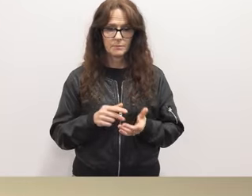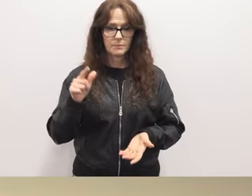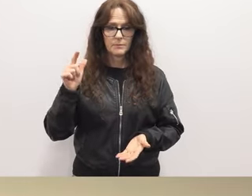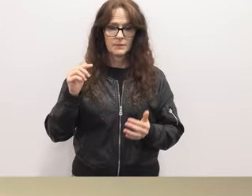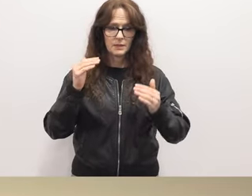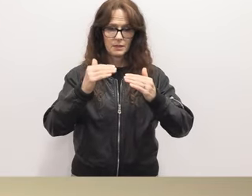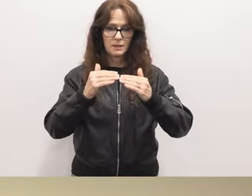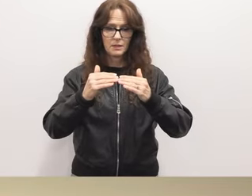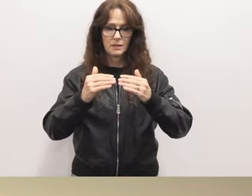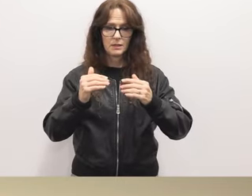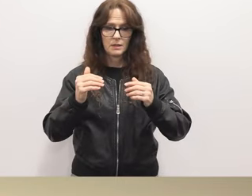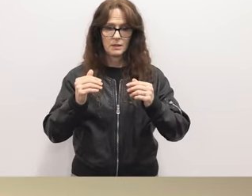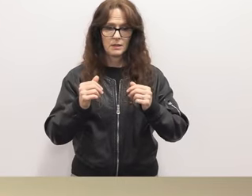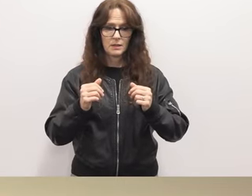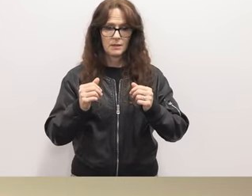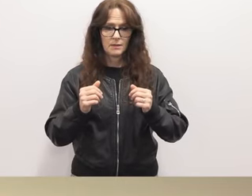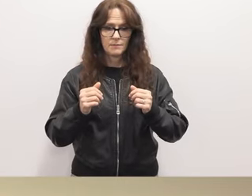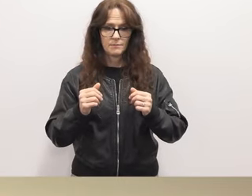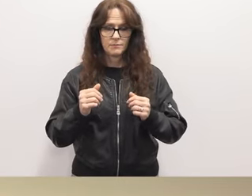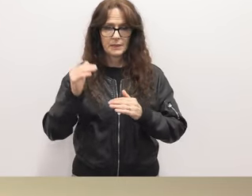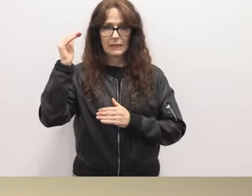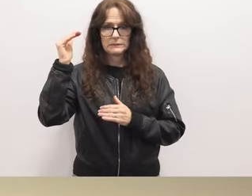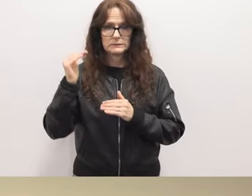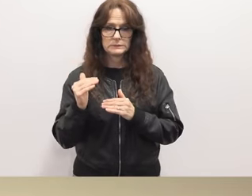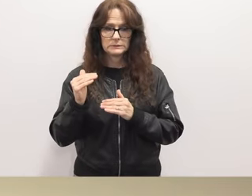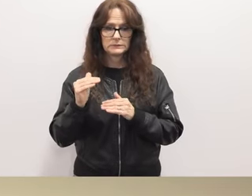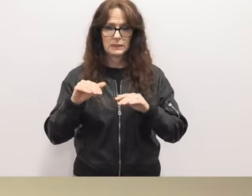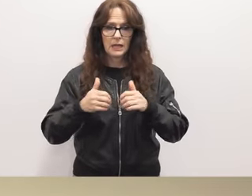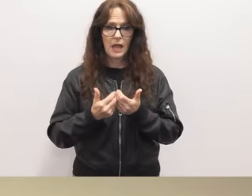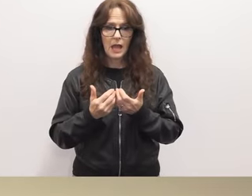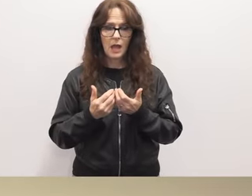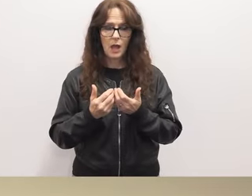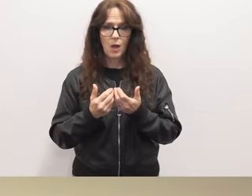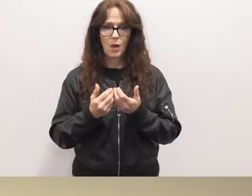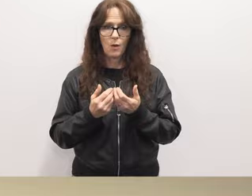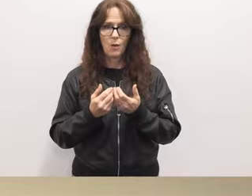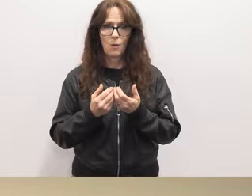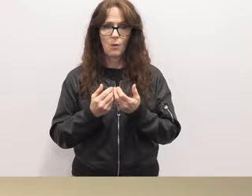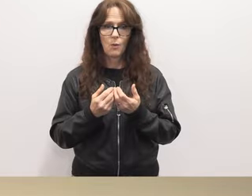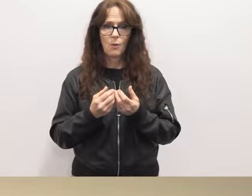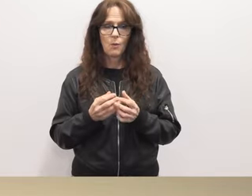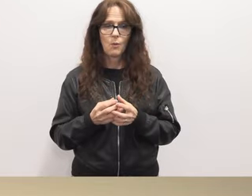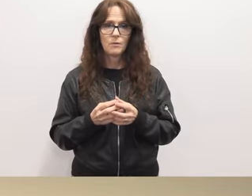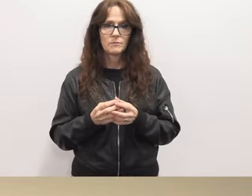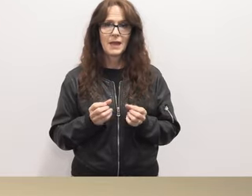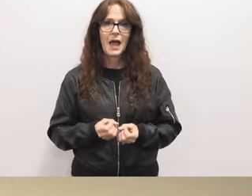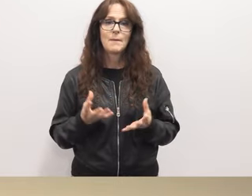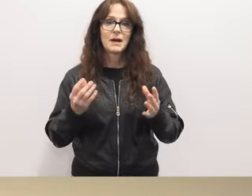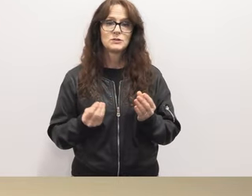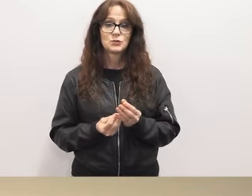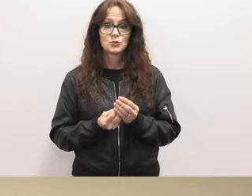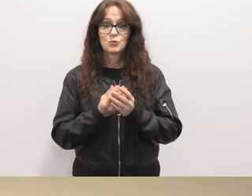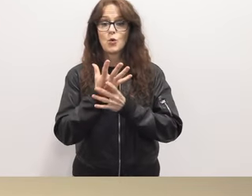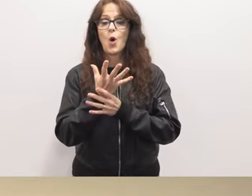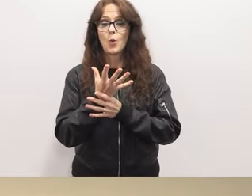on how far you should expect, how much growth you should be able to expect to have